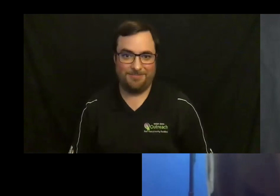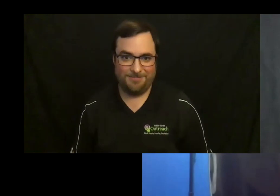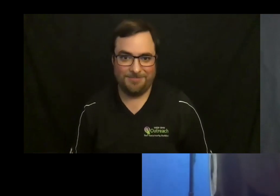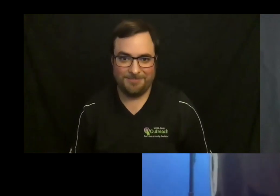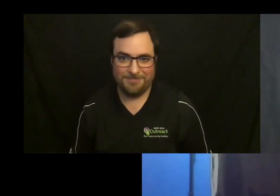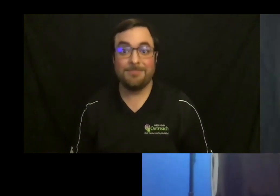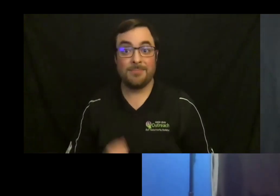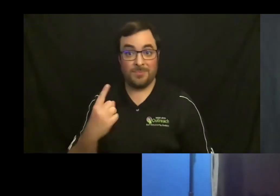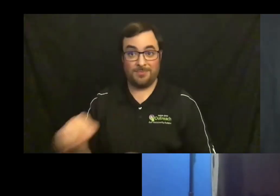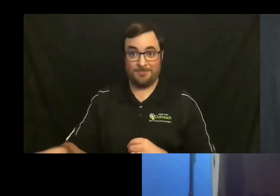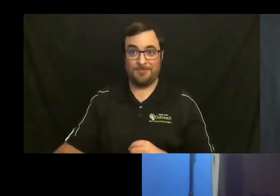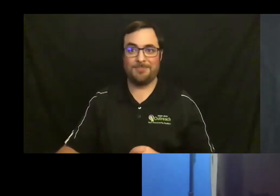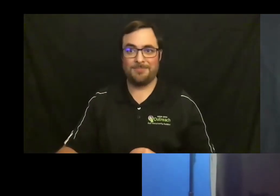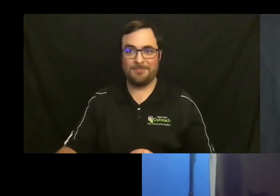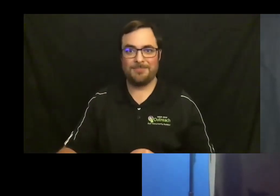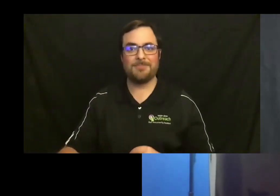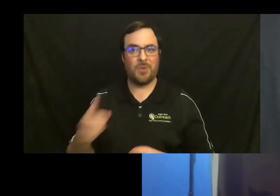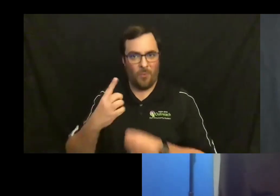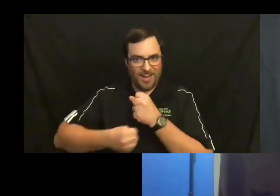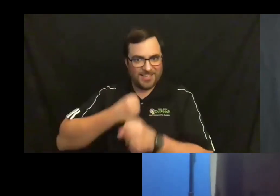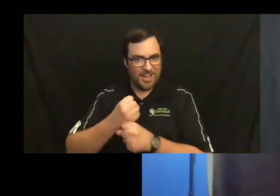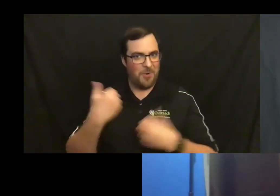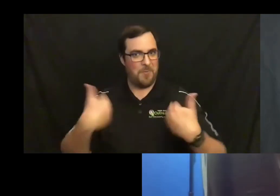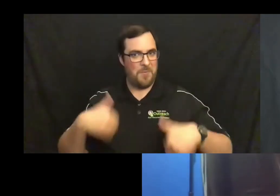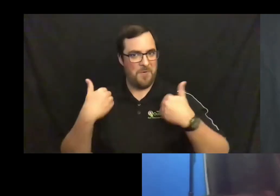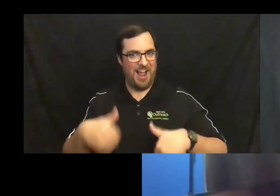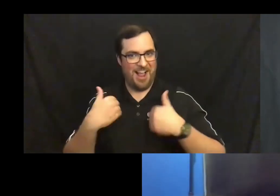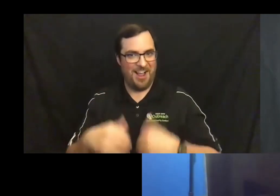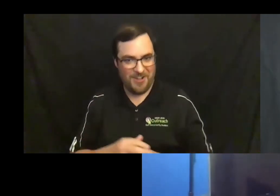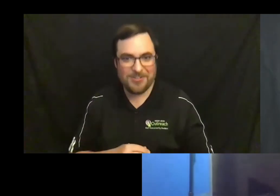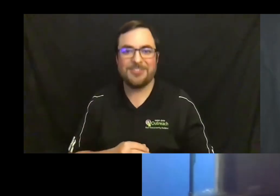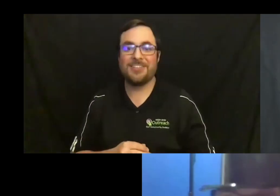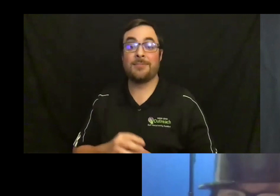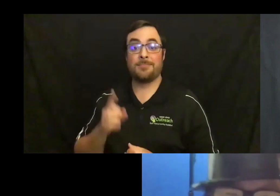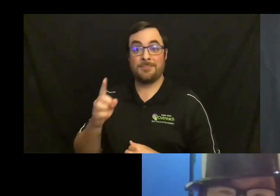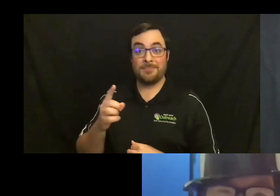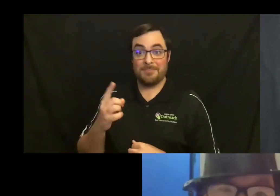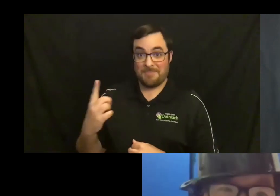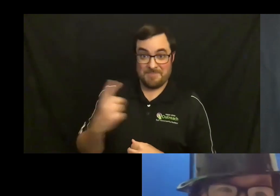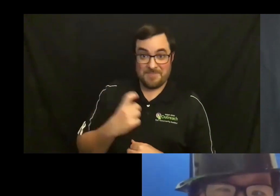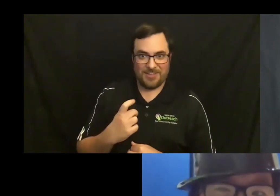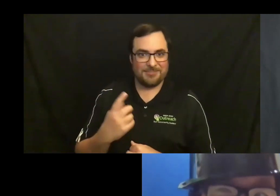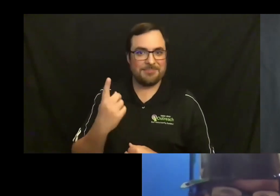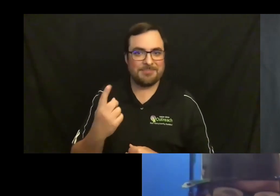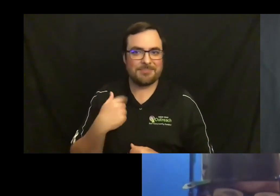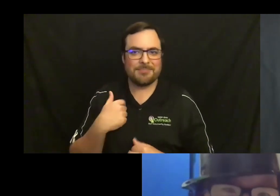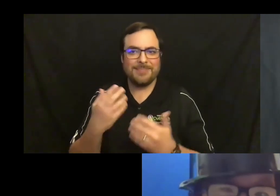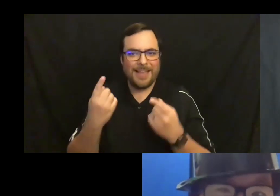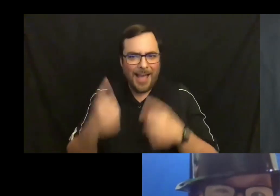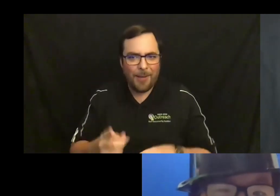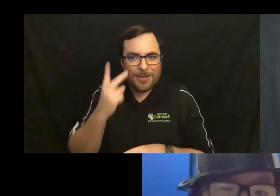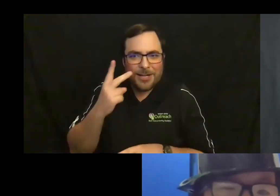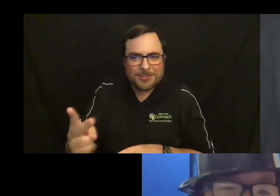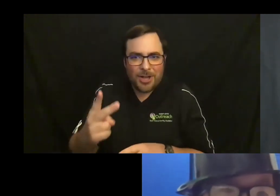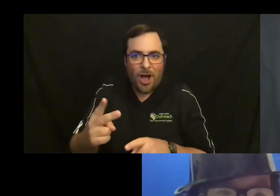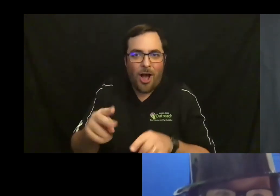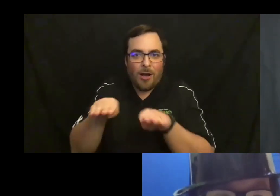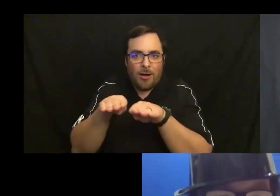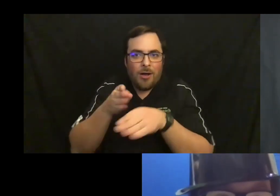Jen: One year. Another question that came in was when you broke the board, did you hurt your hand?